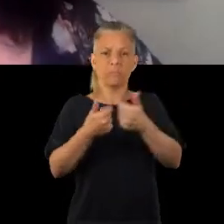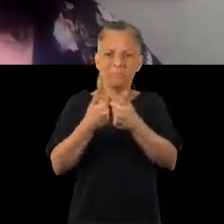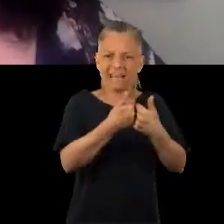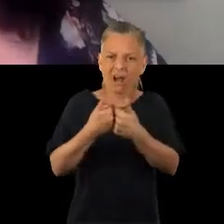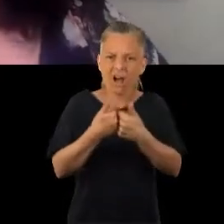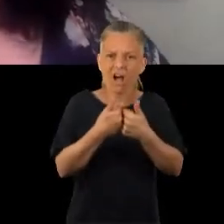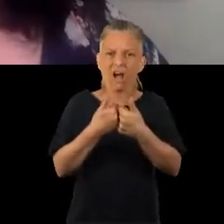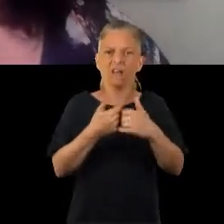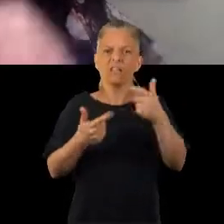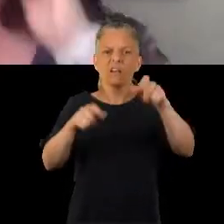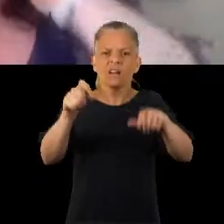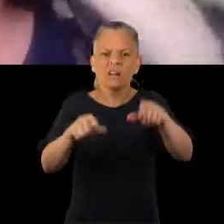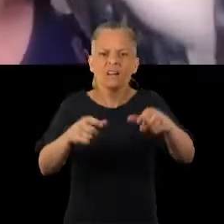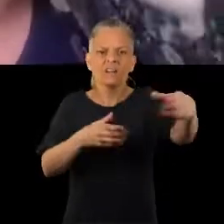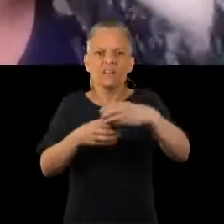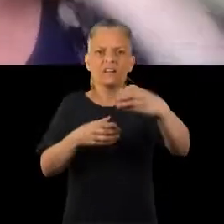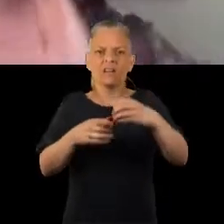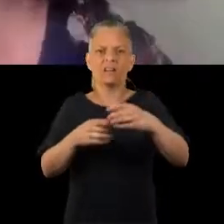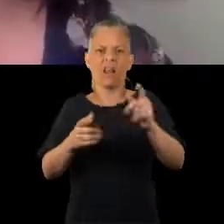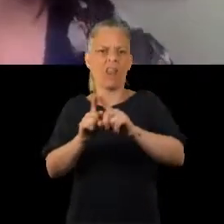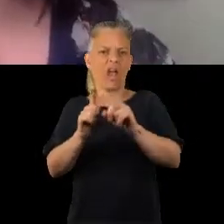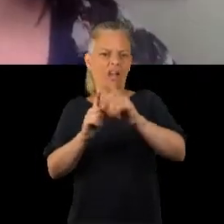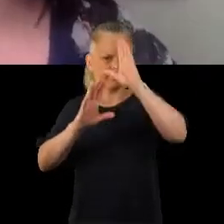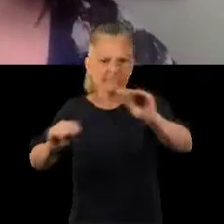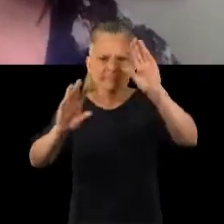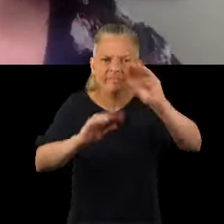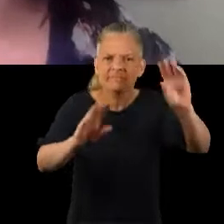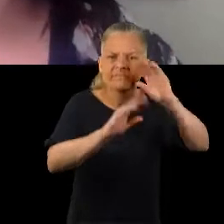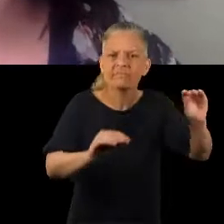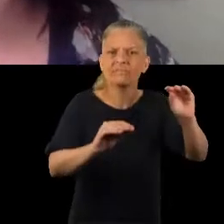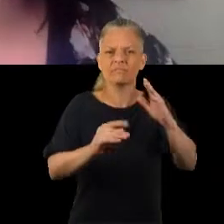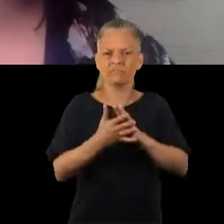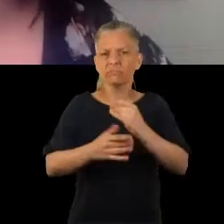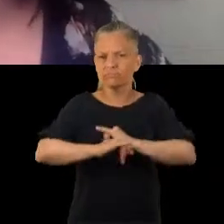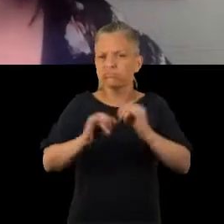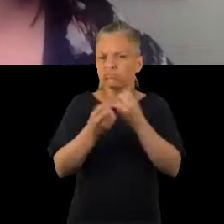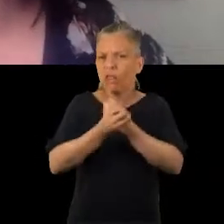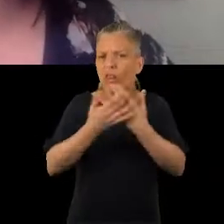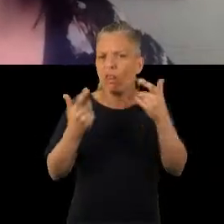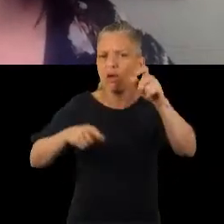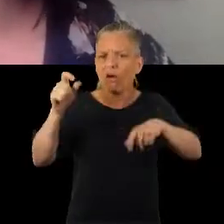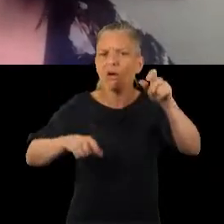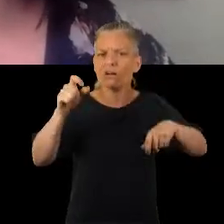them to this point. I know certainly Callum and his perspective is very similar to yours in this.